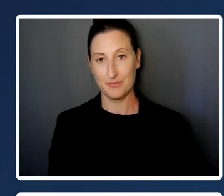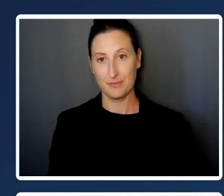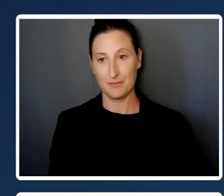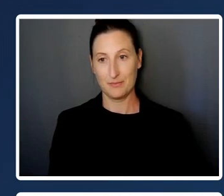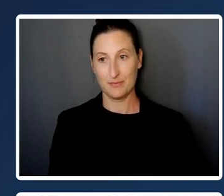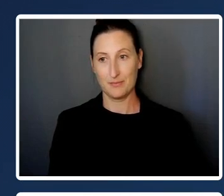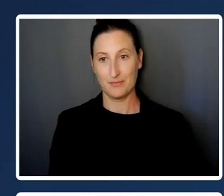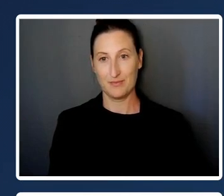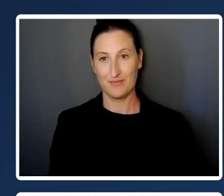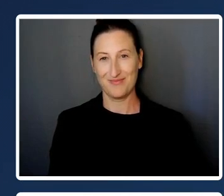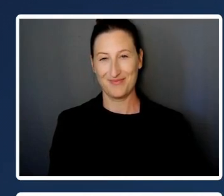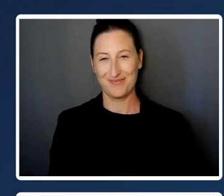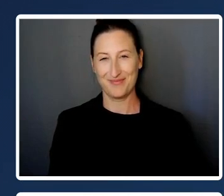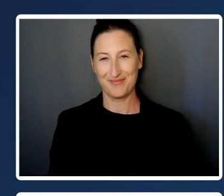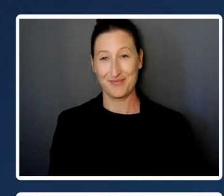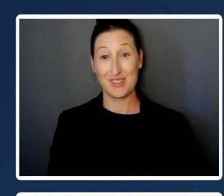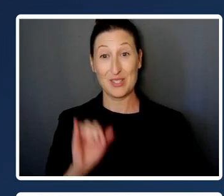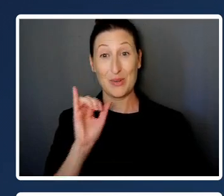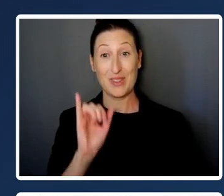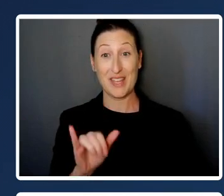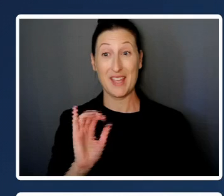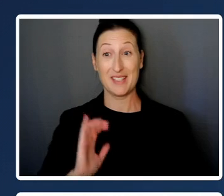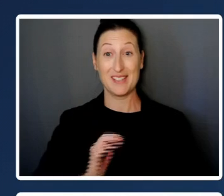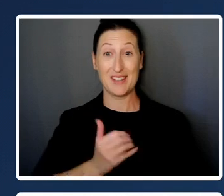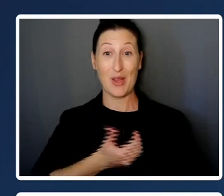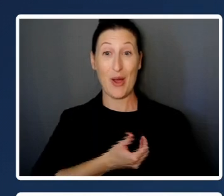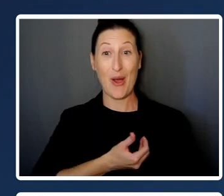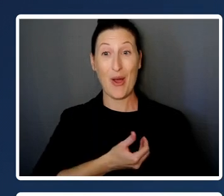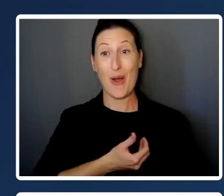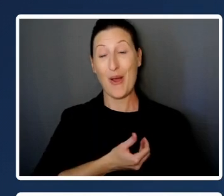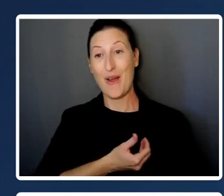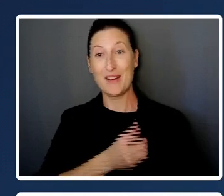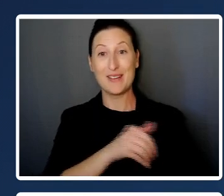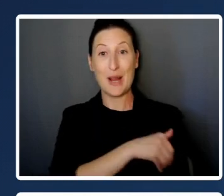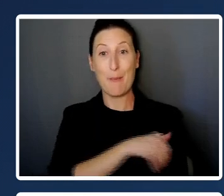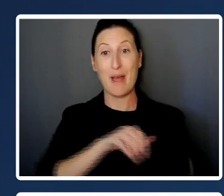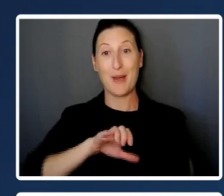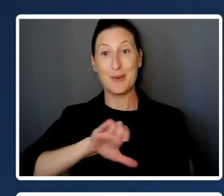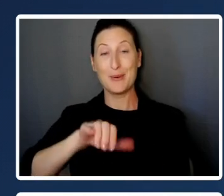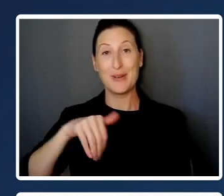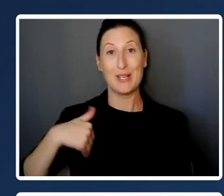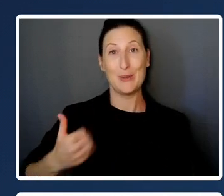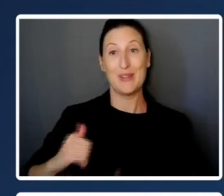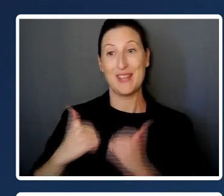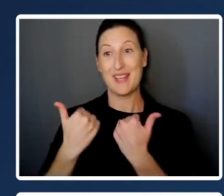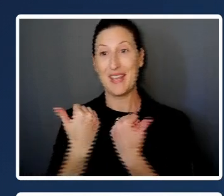the Anacostia Park Law History Project. I'll pass it on to Maureen now. Next slide, please.